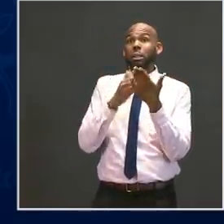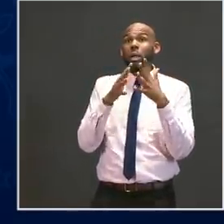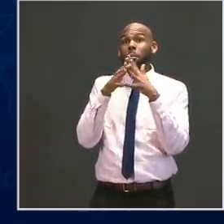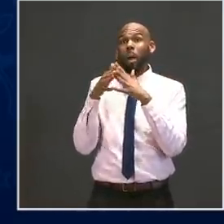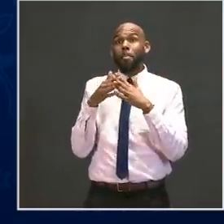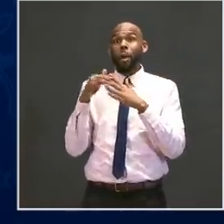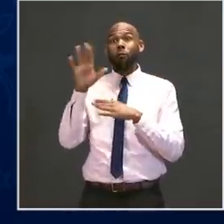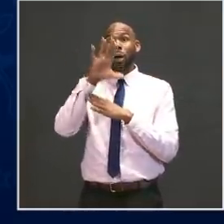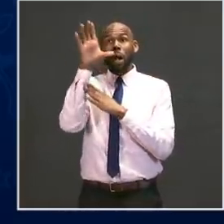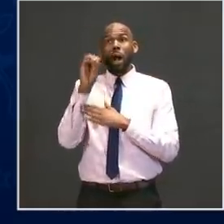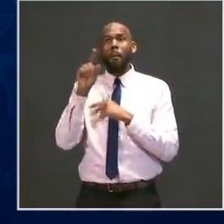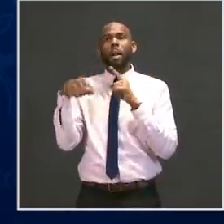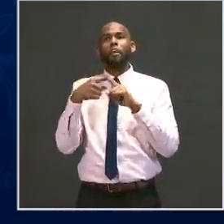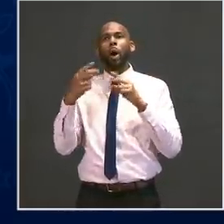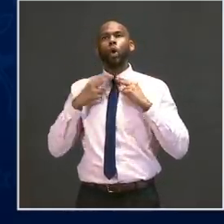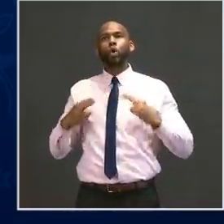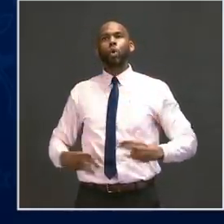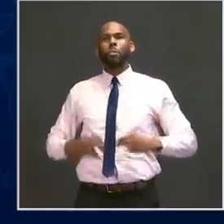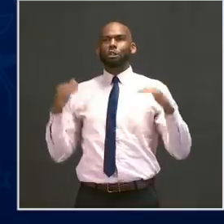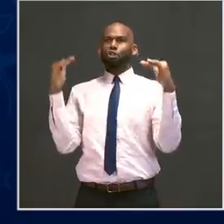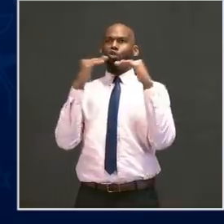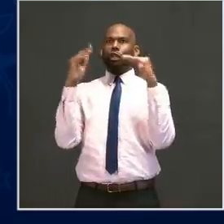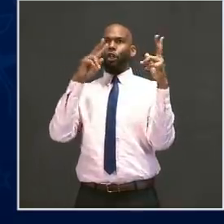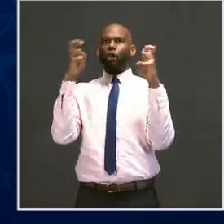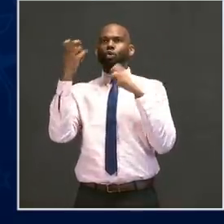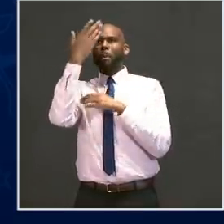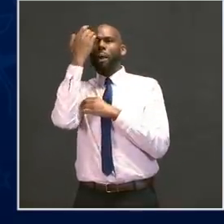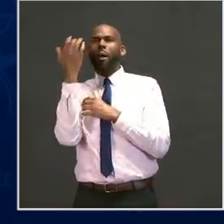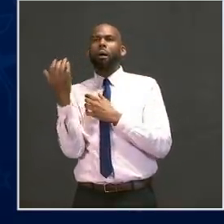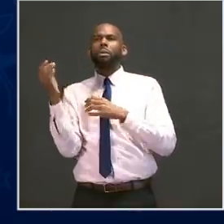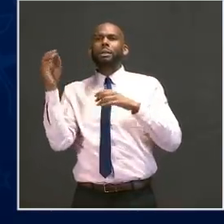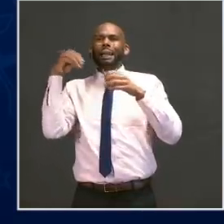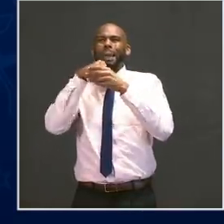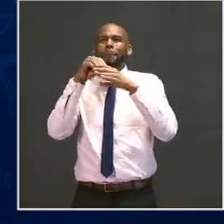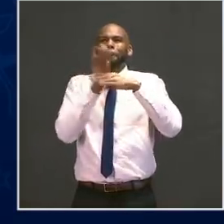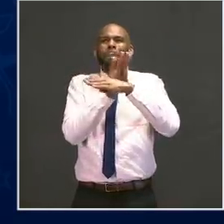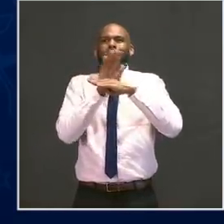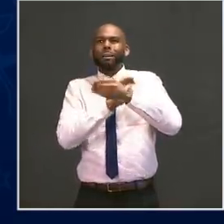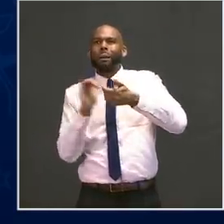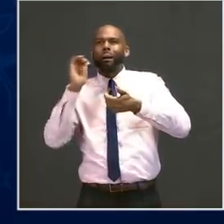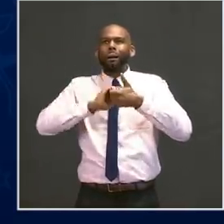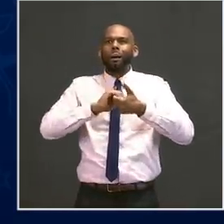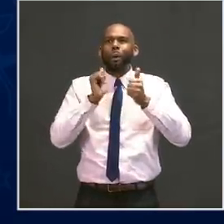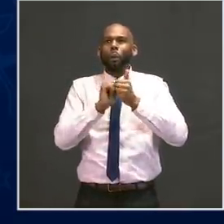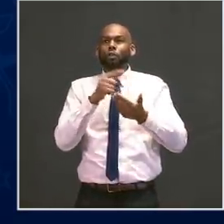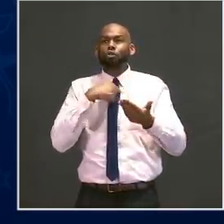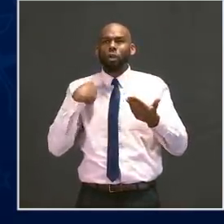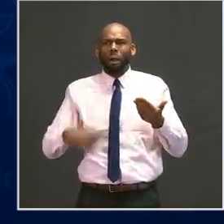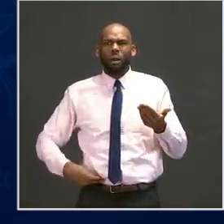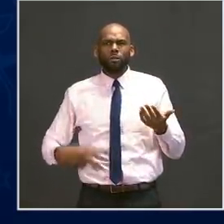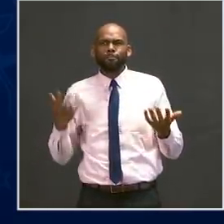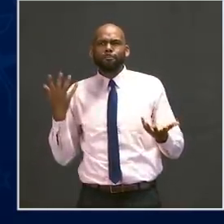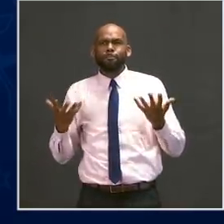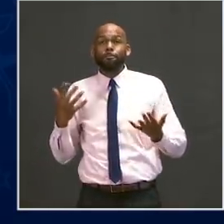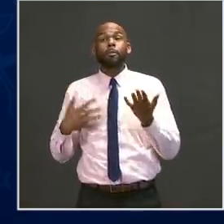because they're doing business in China. Ms. Psaki: Well -- The Press: Does the President support them? Ms. Psaki: Well, the President has been outspoken, as he was on his --